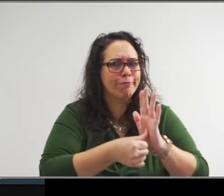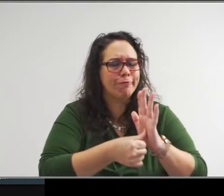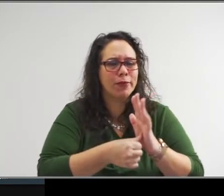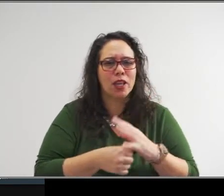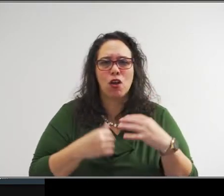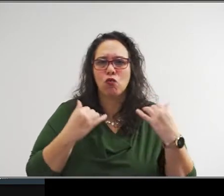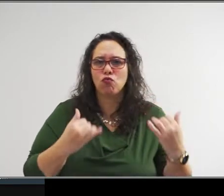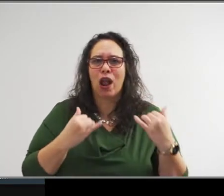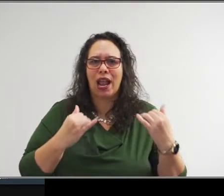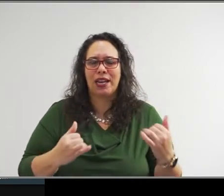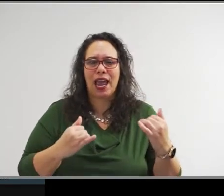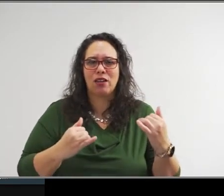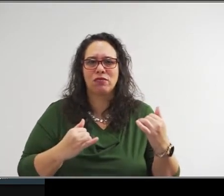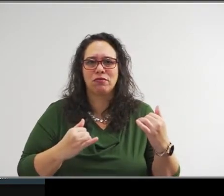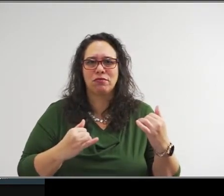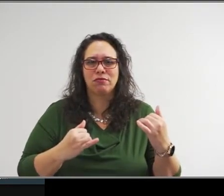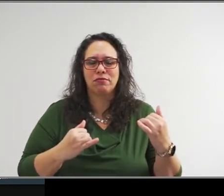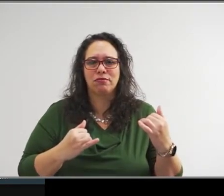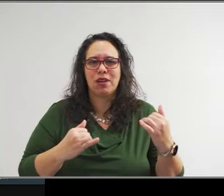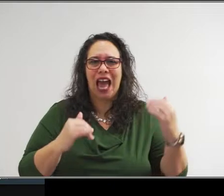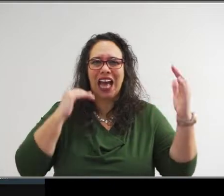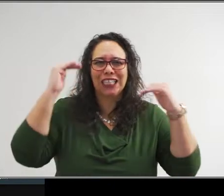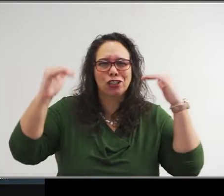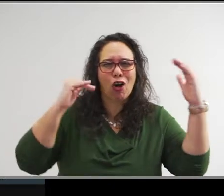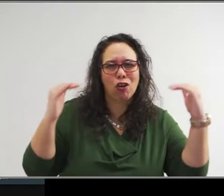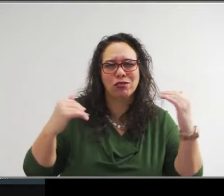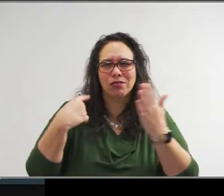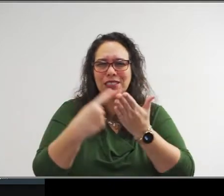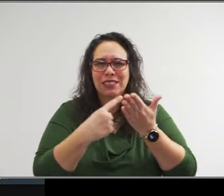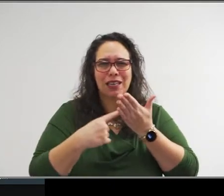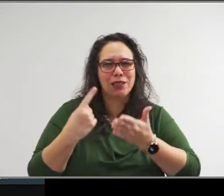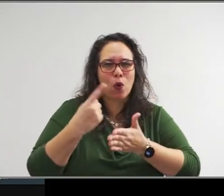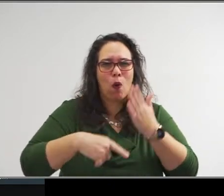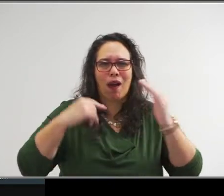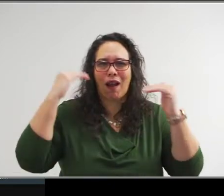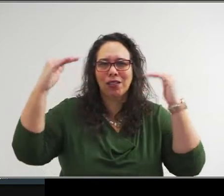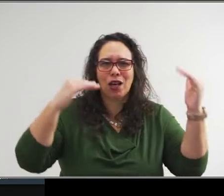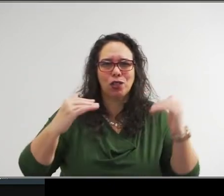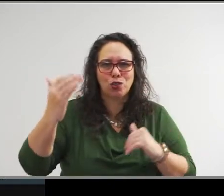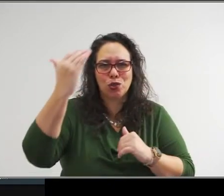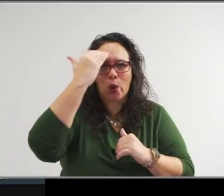about what adults know, I think we lose the perspective about what we're doing for children.